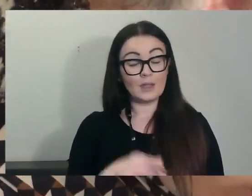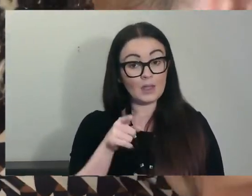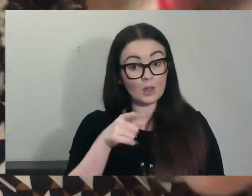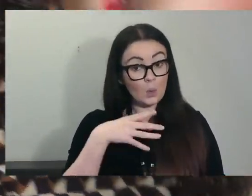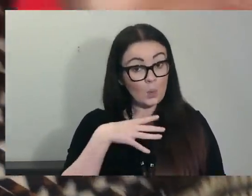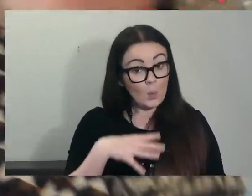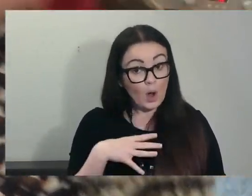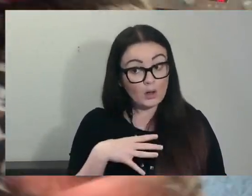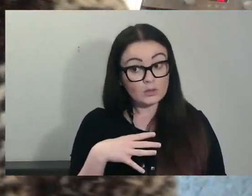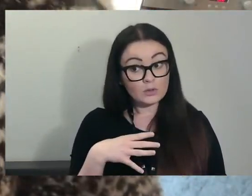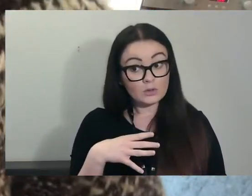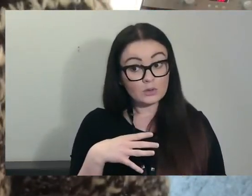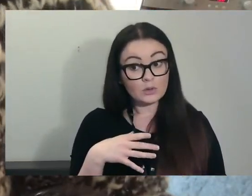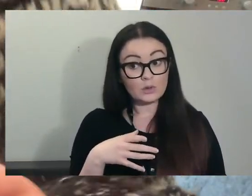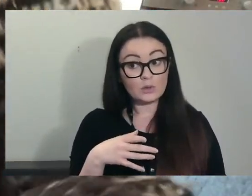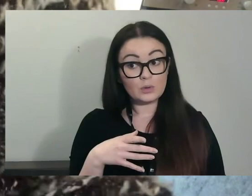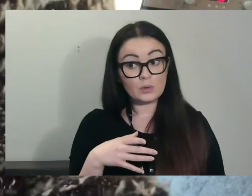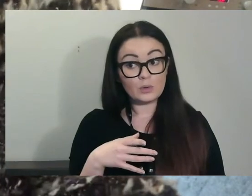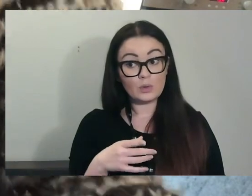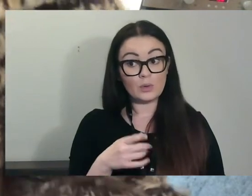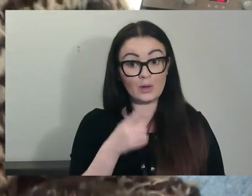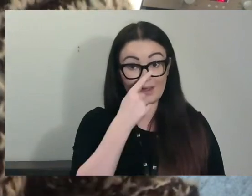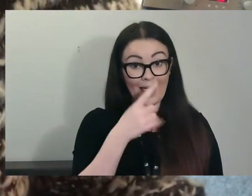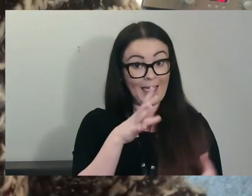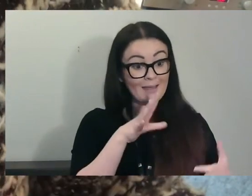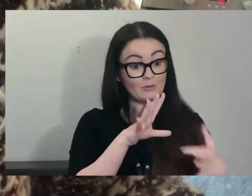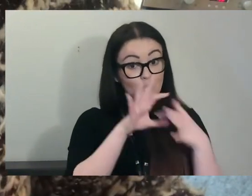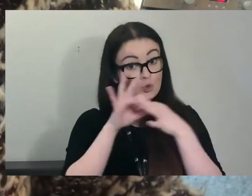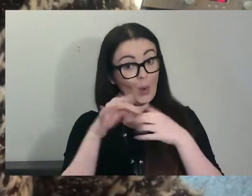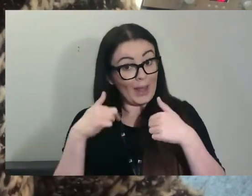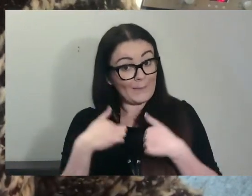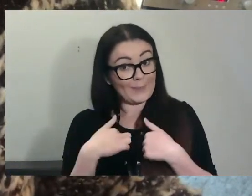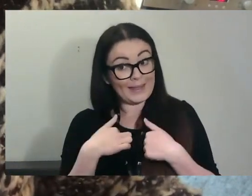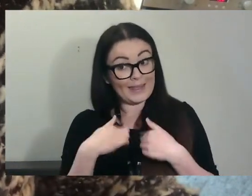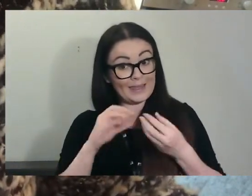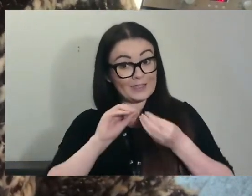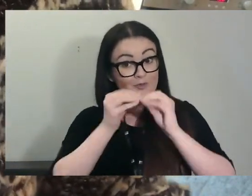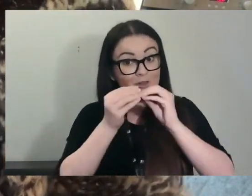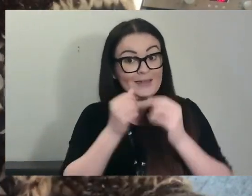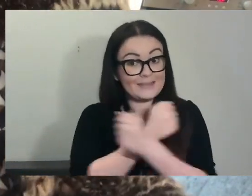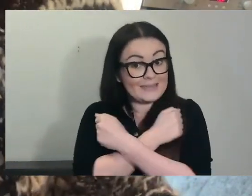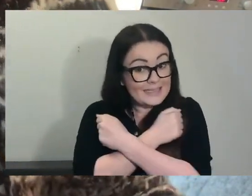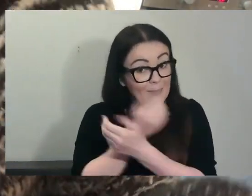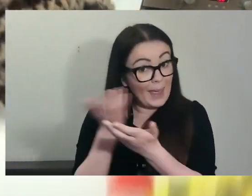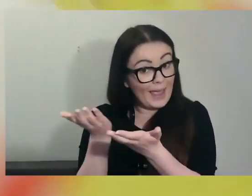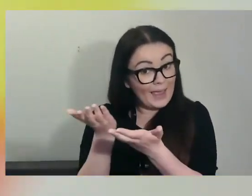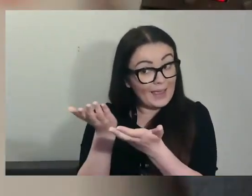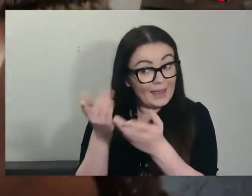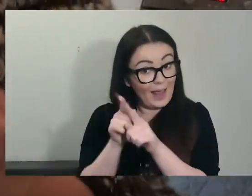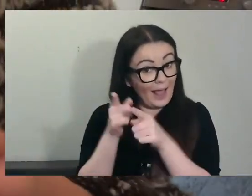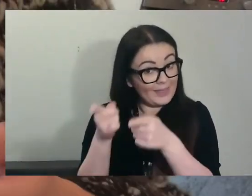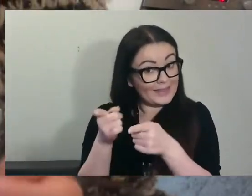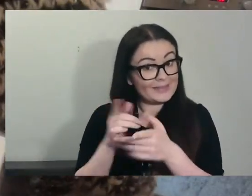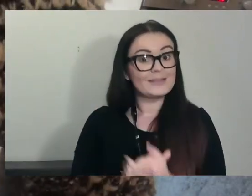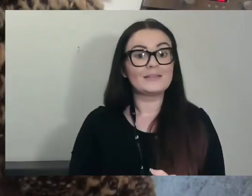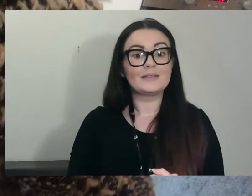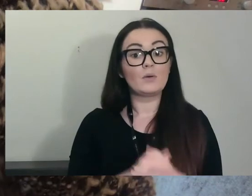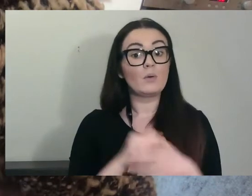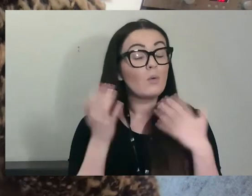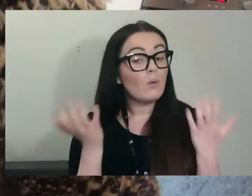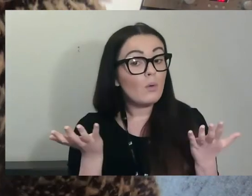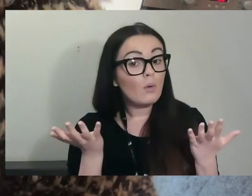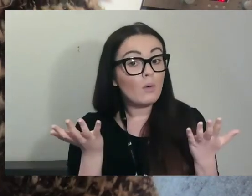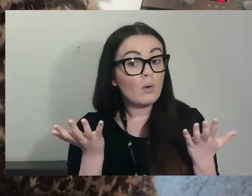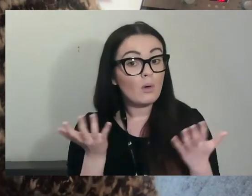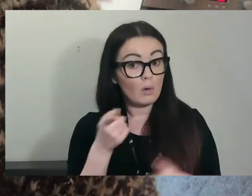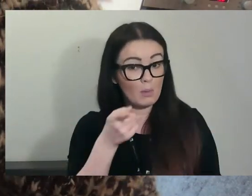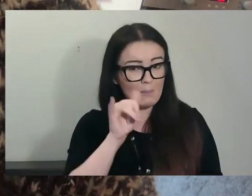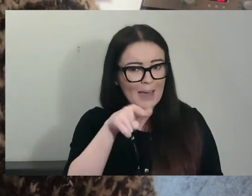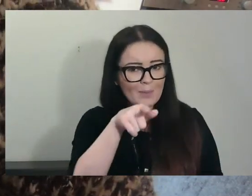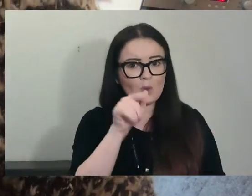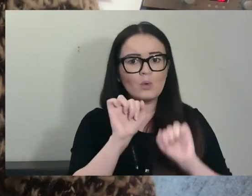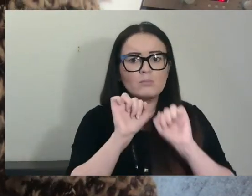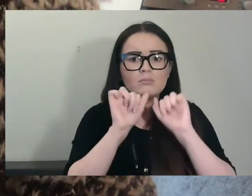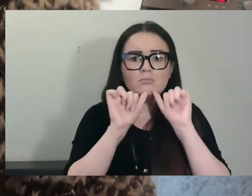to, you can join me and create a teddy bear like this or you might have a special toy